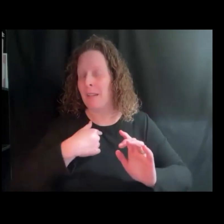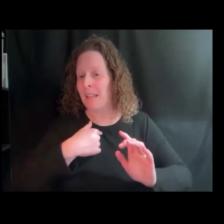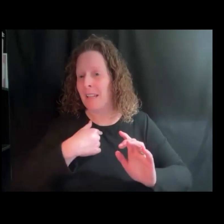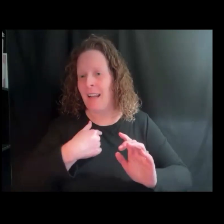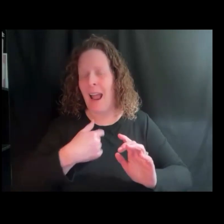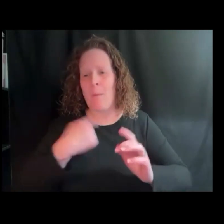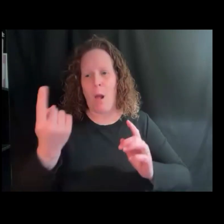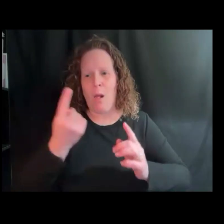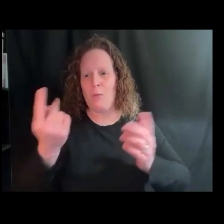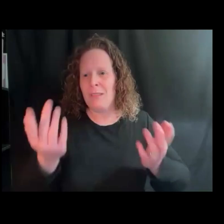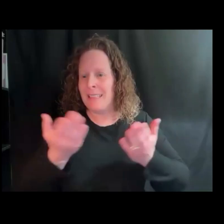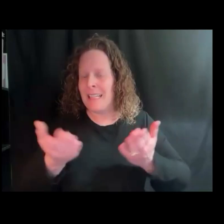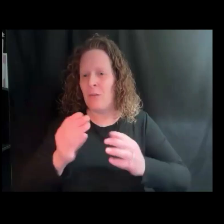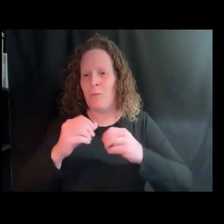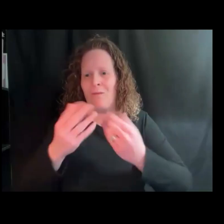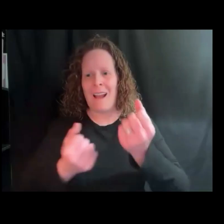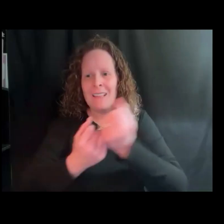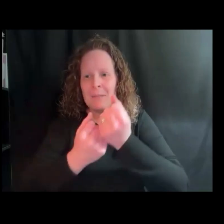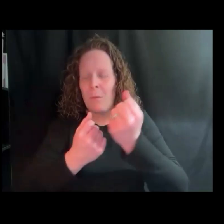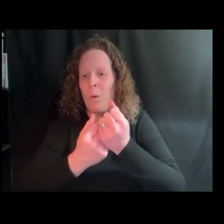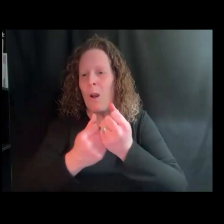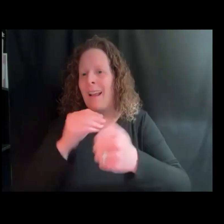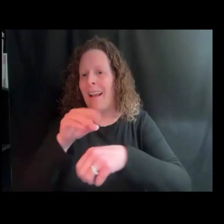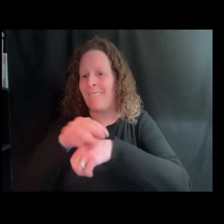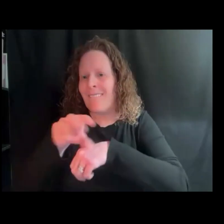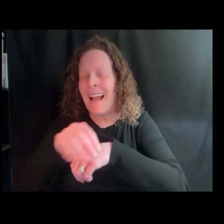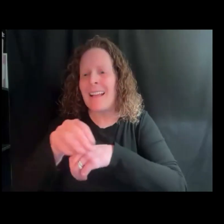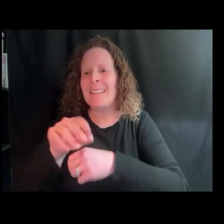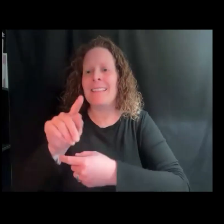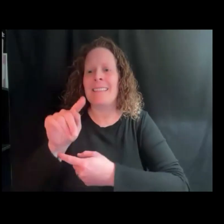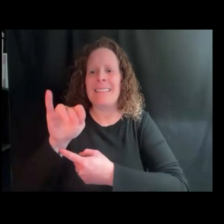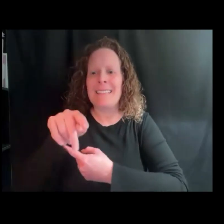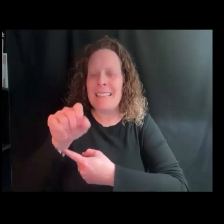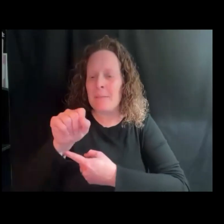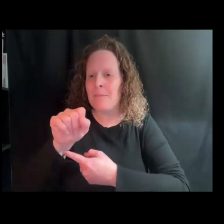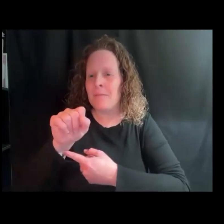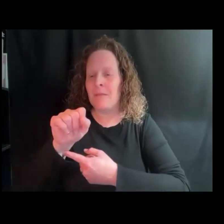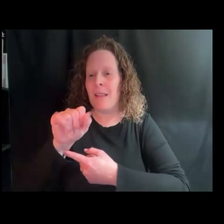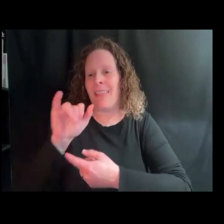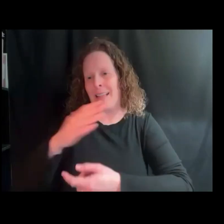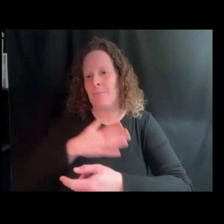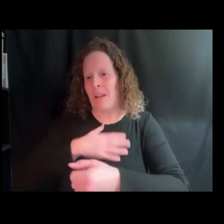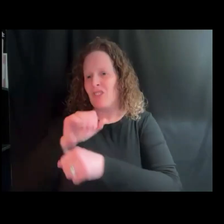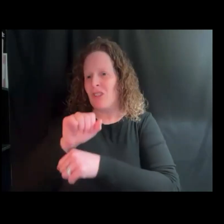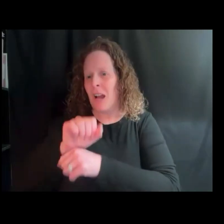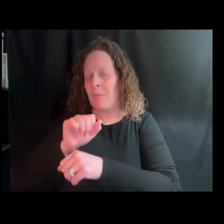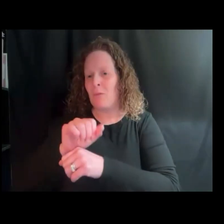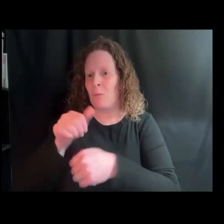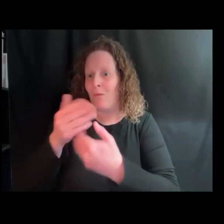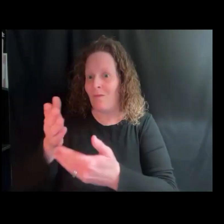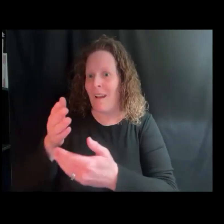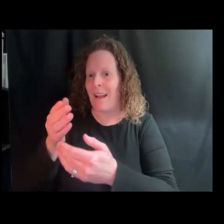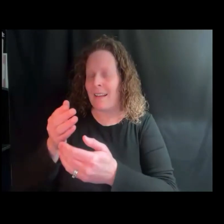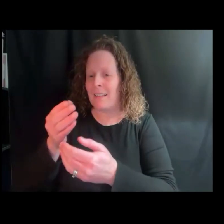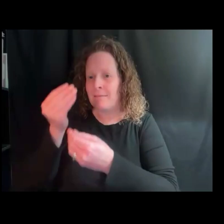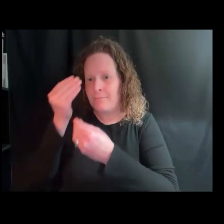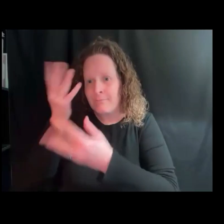or uncertain about these ideas I'm always here to provide support. Please contact me. My job is to